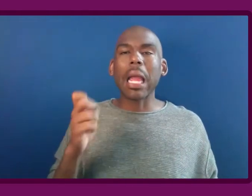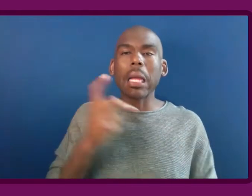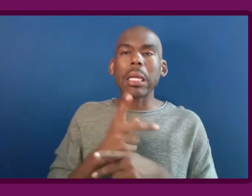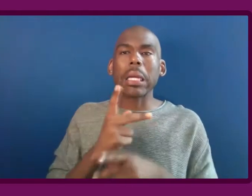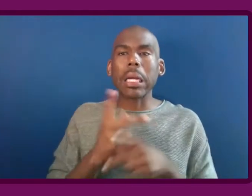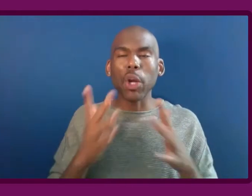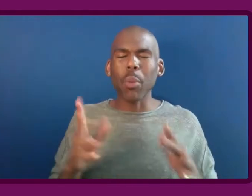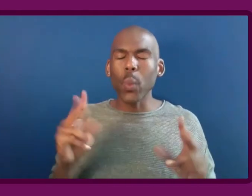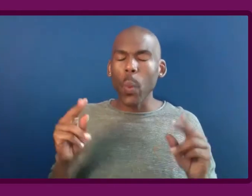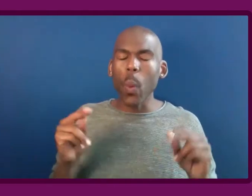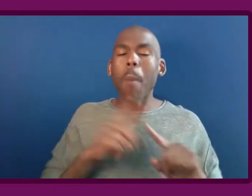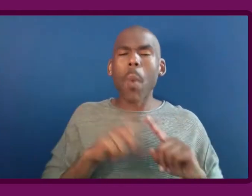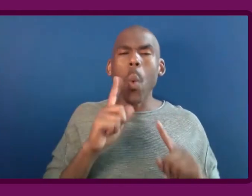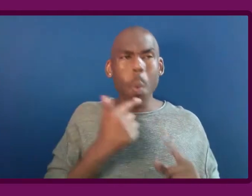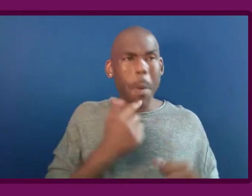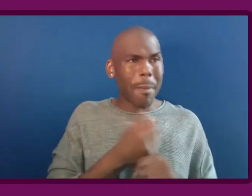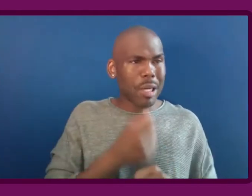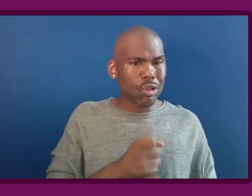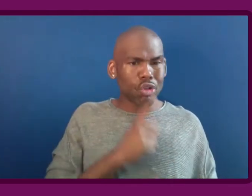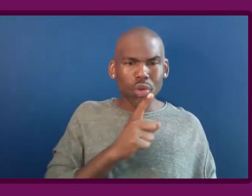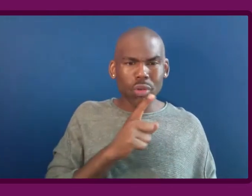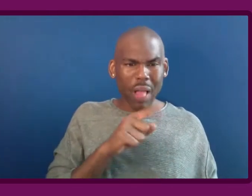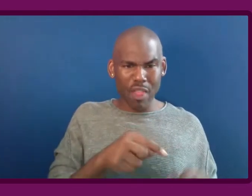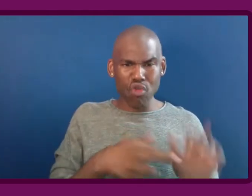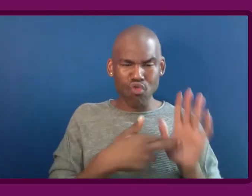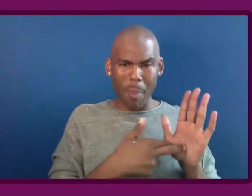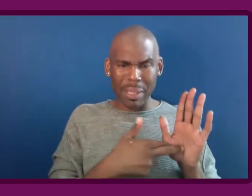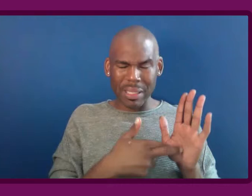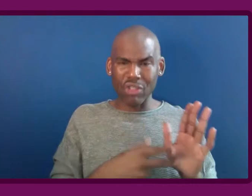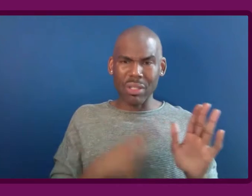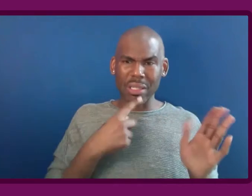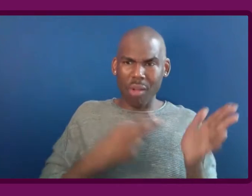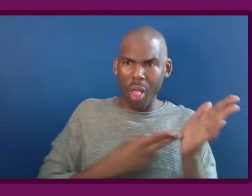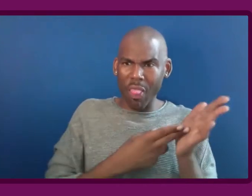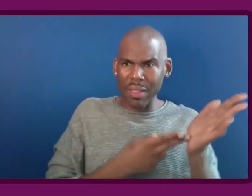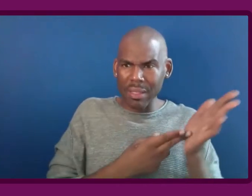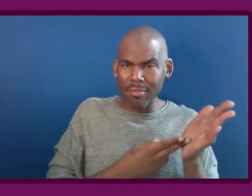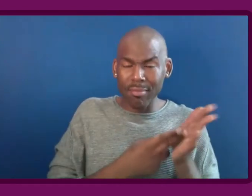making sure that this is something that represents what they want to represent?